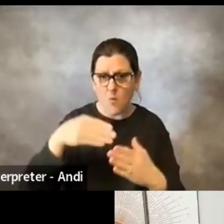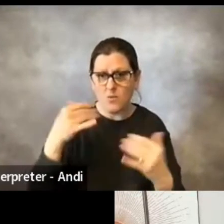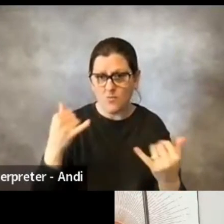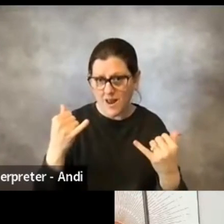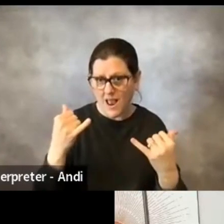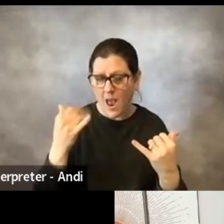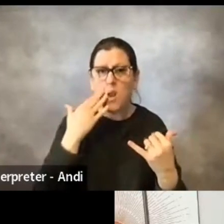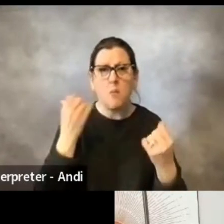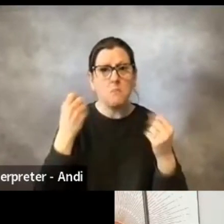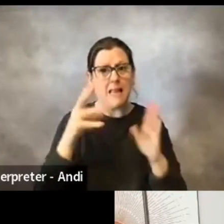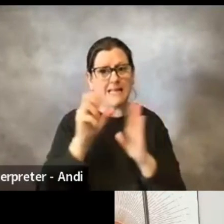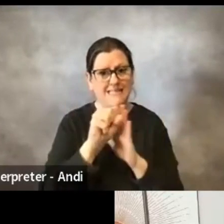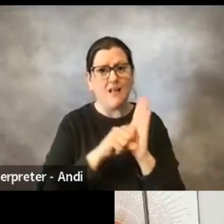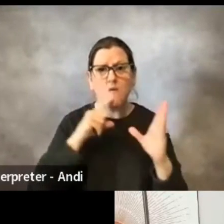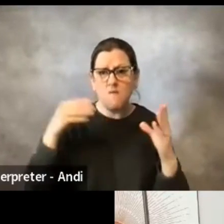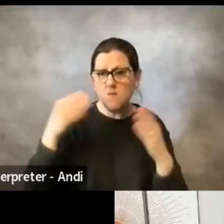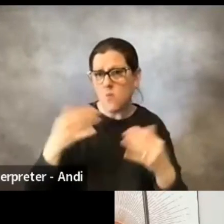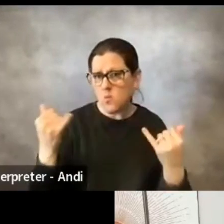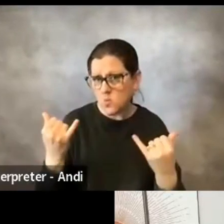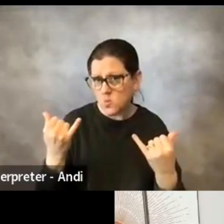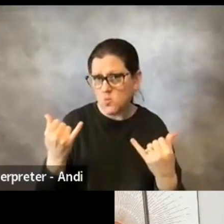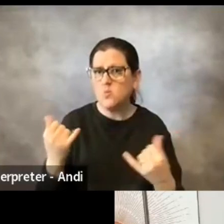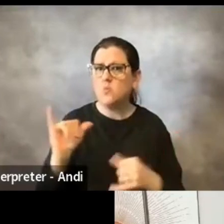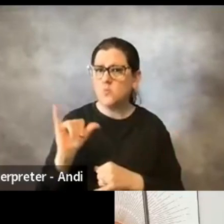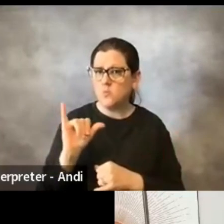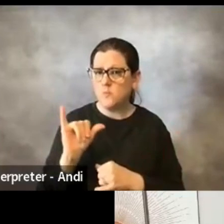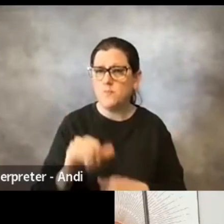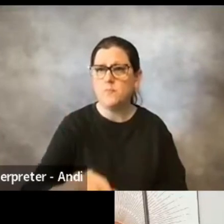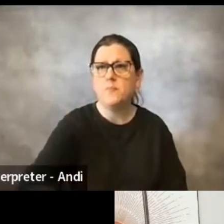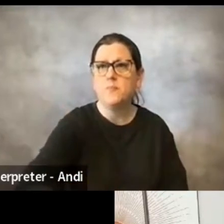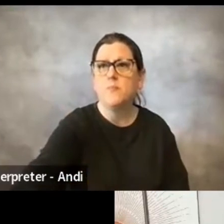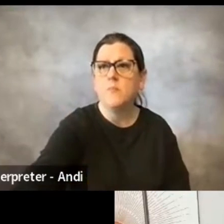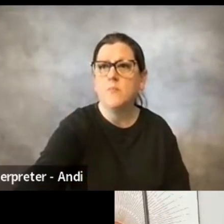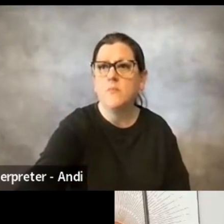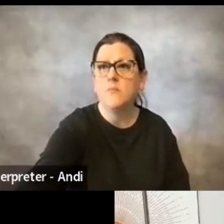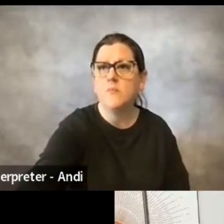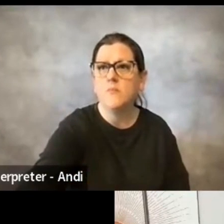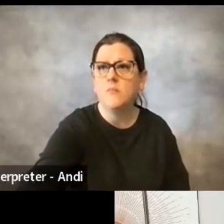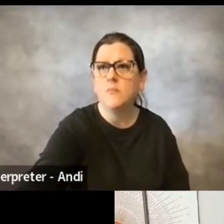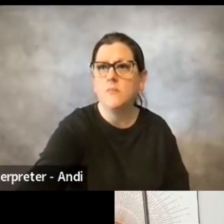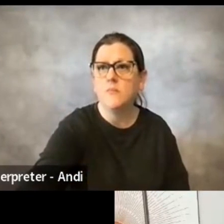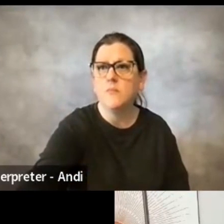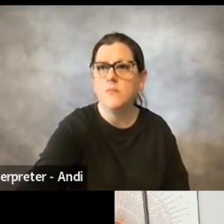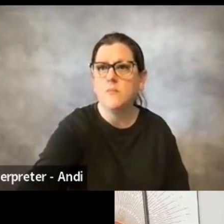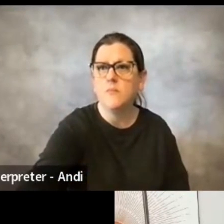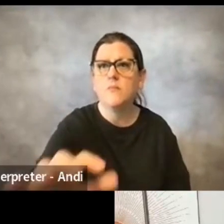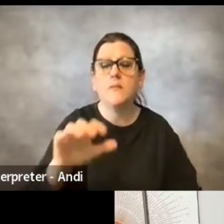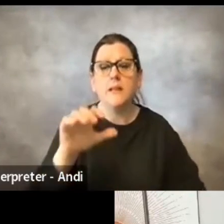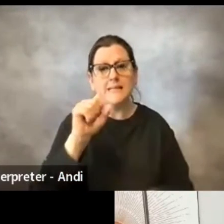lot of states are really focusing on right now. Stefani, would you mind kind of maybe reestablishing some, you know,